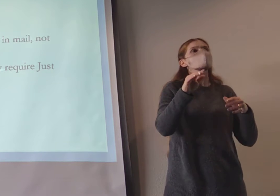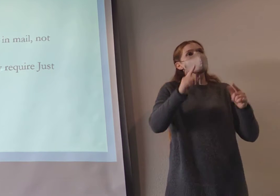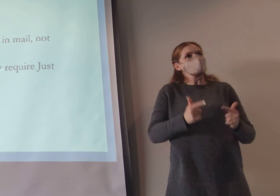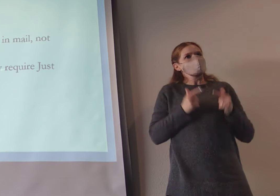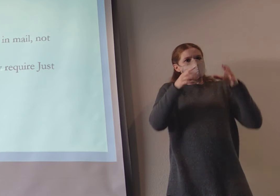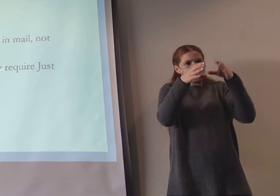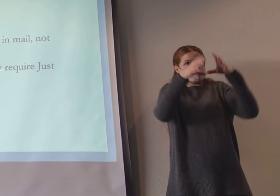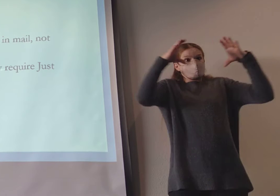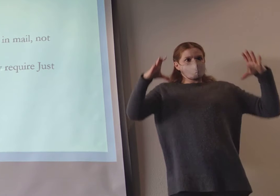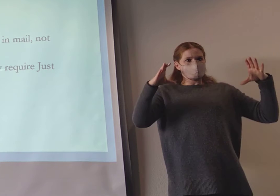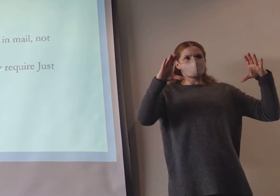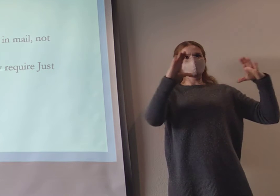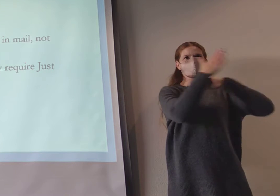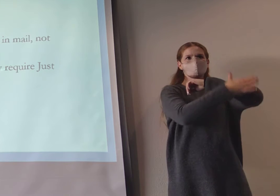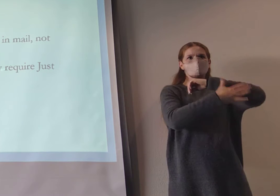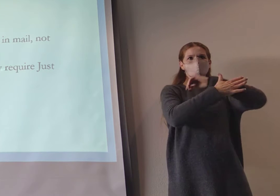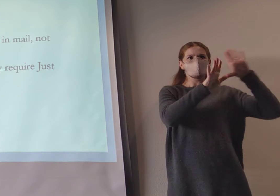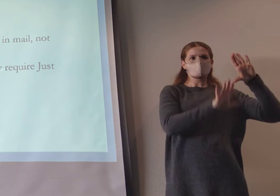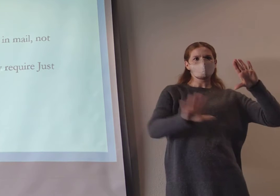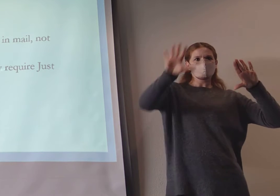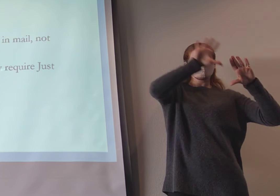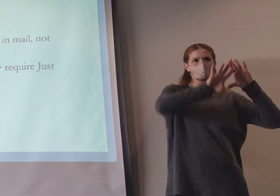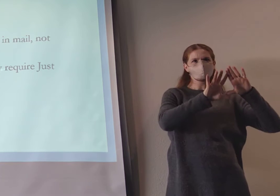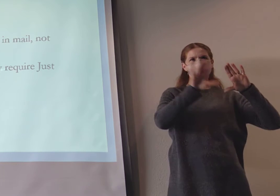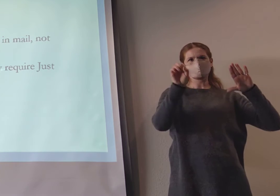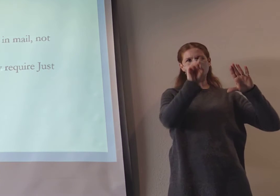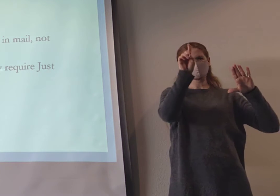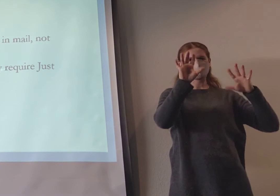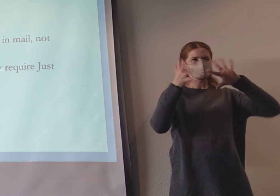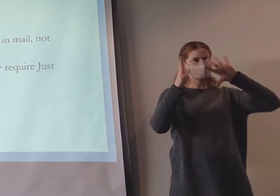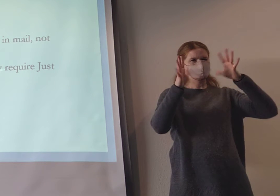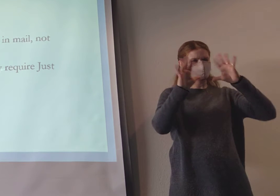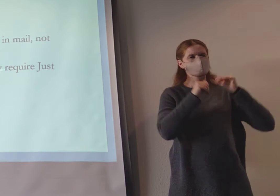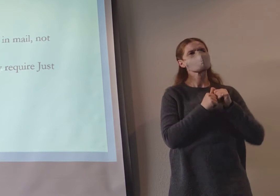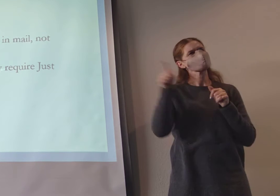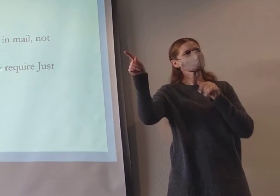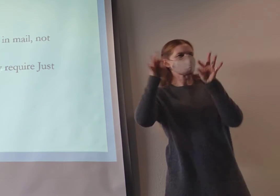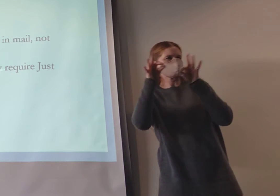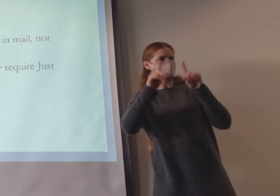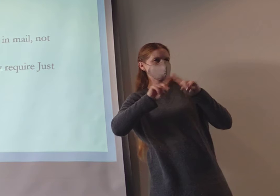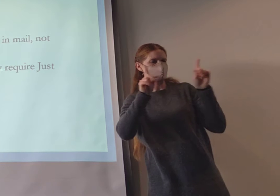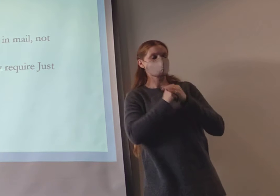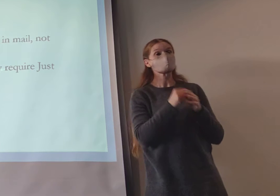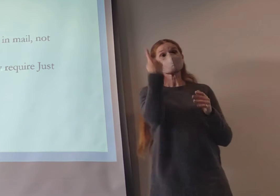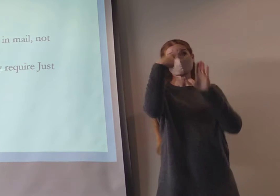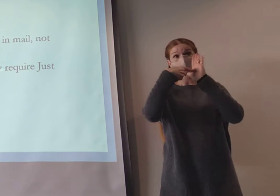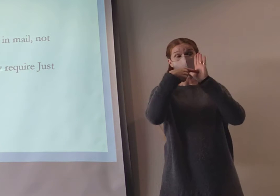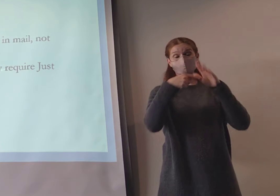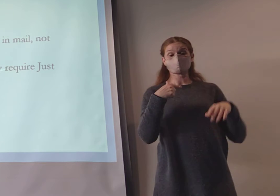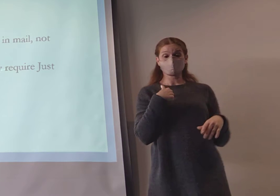So if a person is - if a landlord wants to terminate a tenancy, they have to give notice,